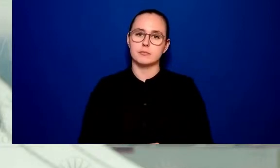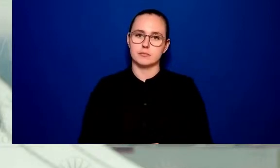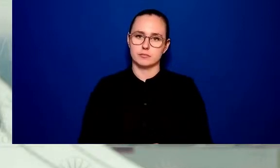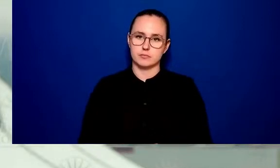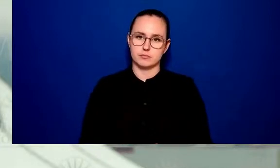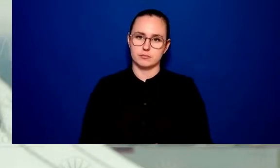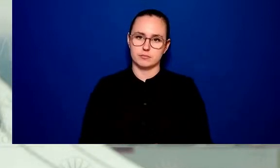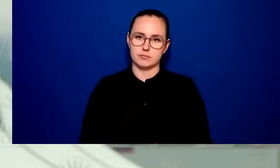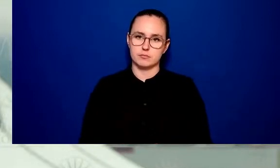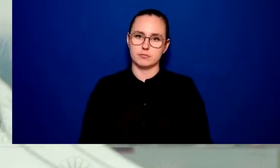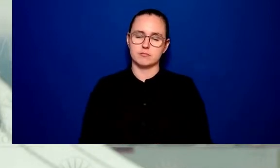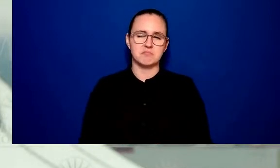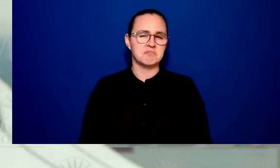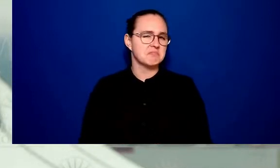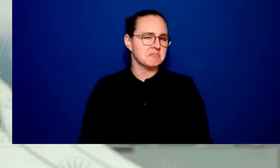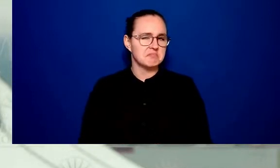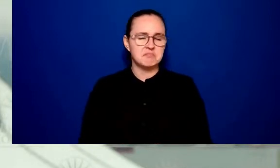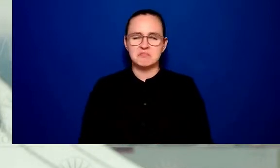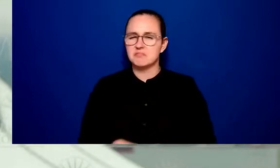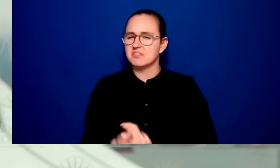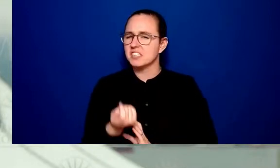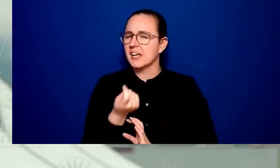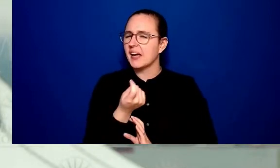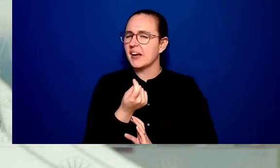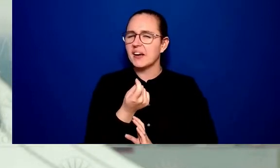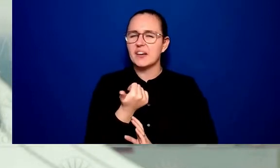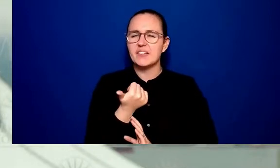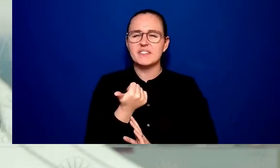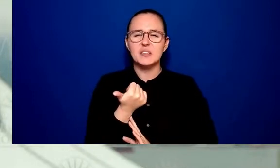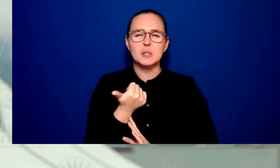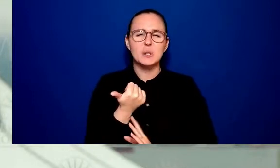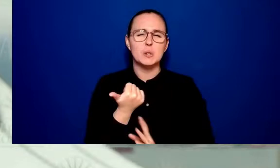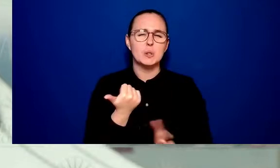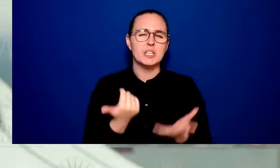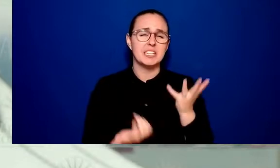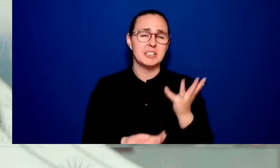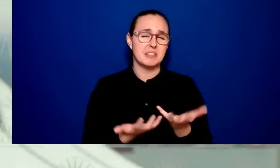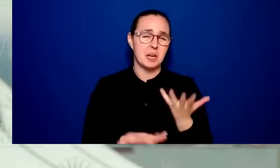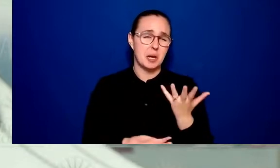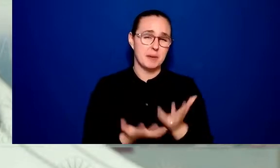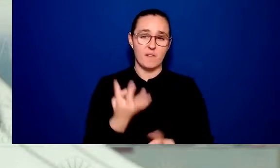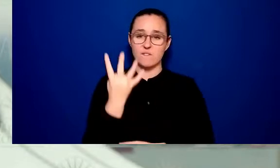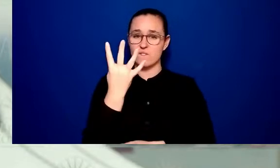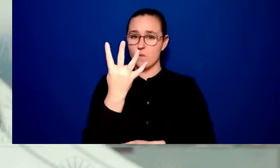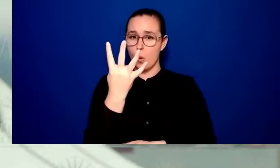more than 10 employees, I think it's. Four or five that are under 85% and we're going and